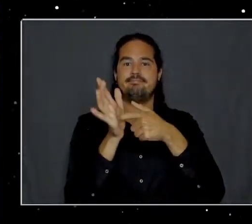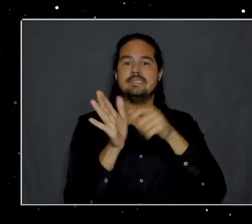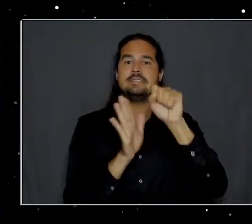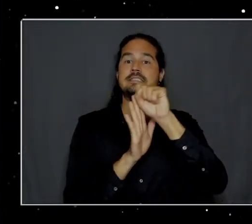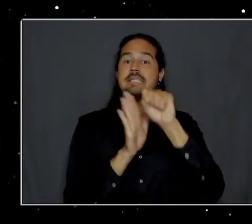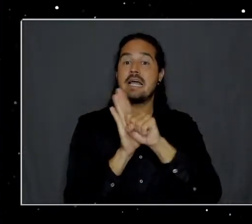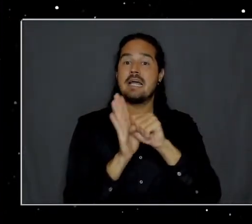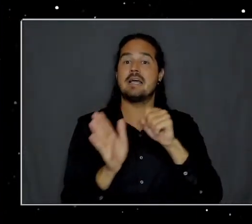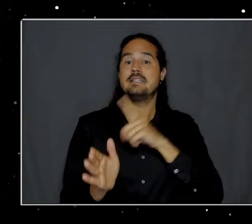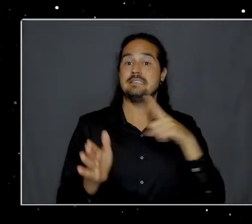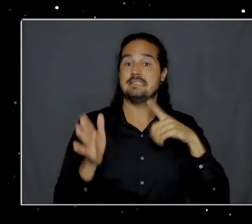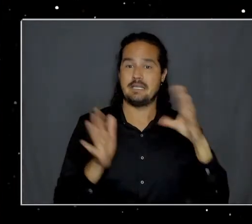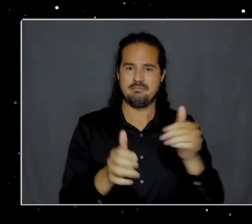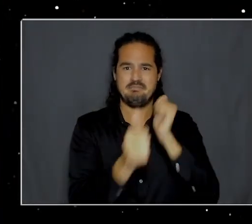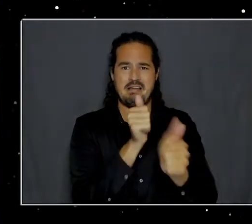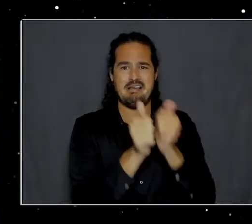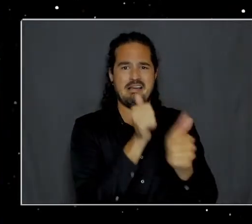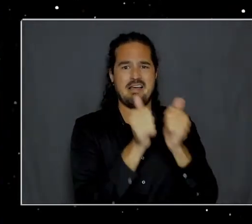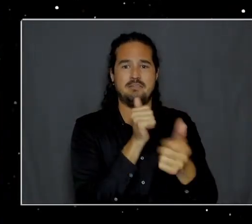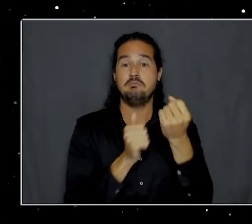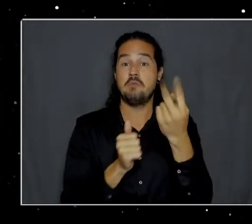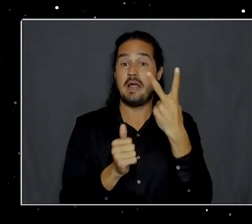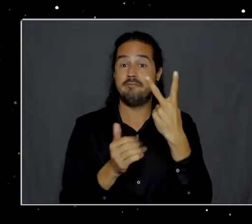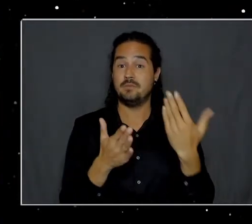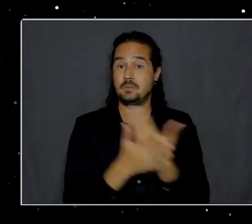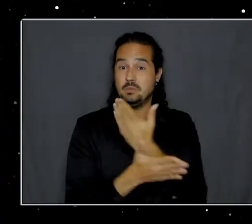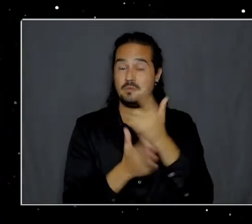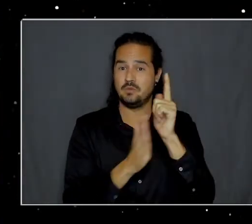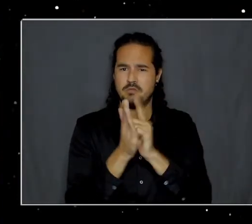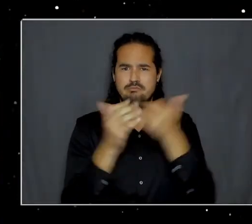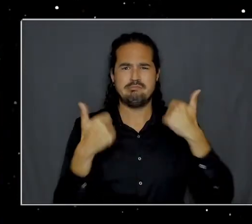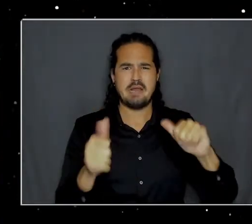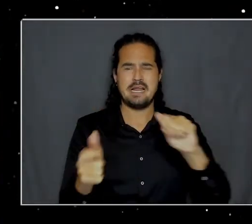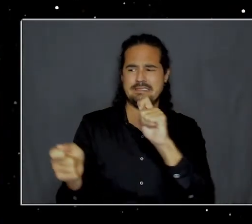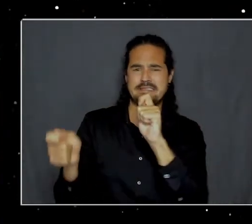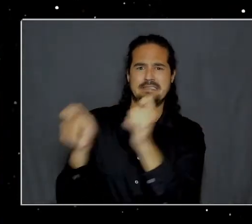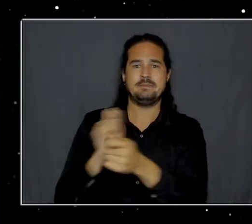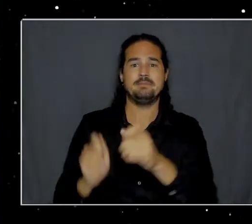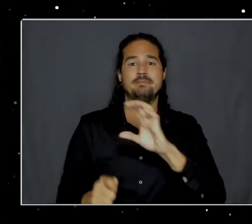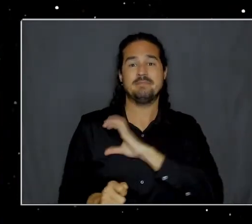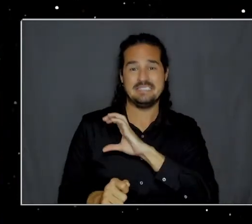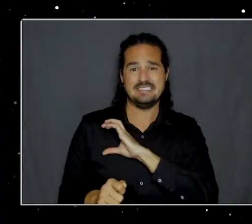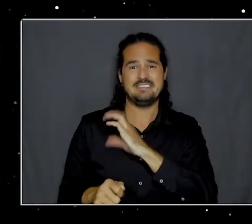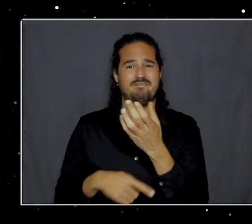THOSE PROTESTS PROMPTED STATE LAWMAKERS TO CONSIDER AND PASS